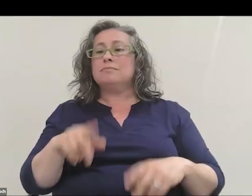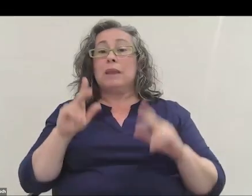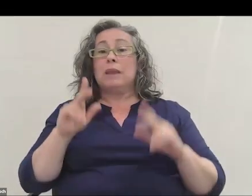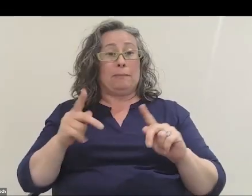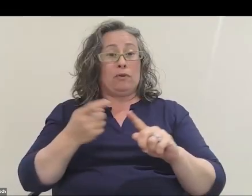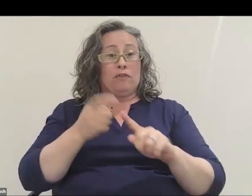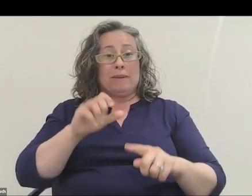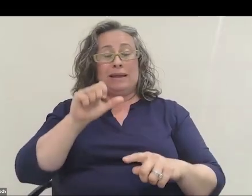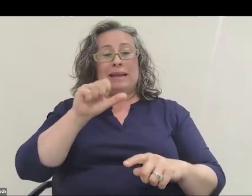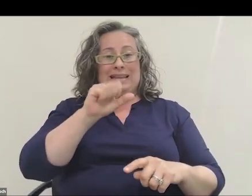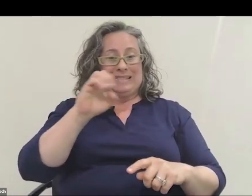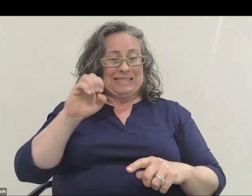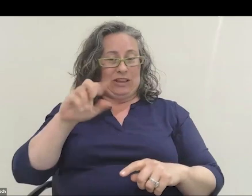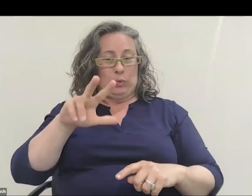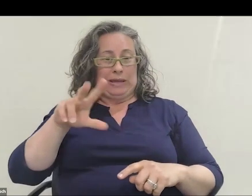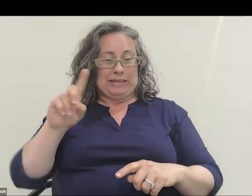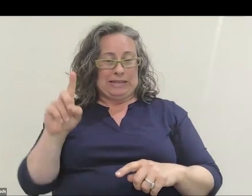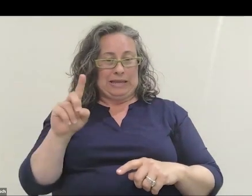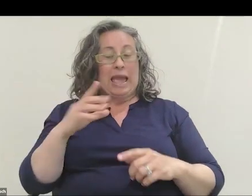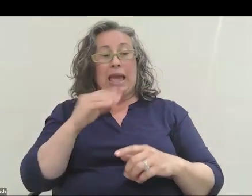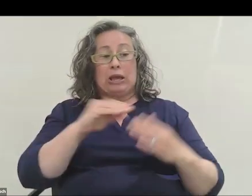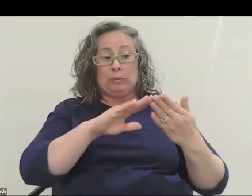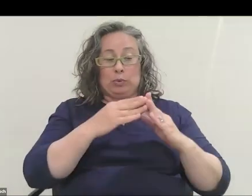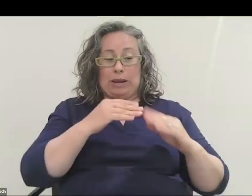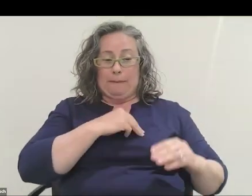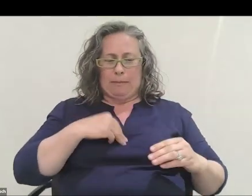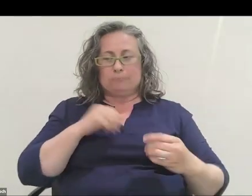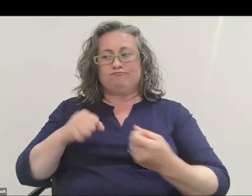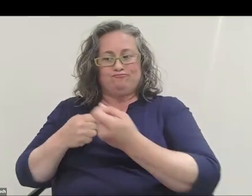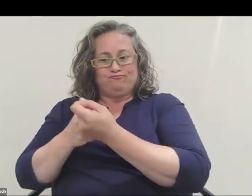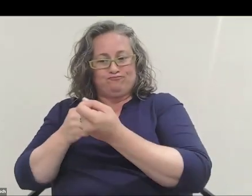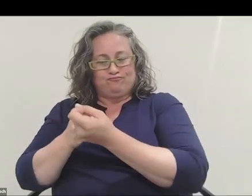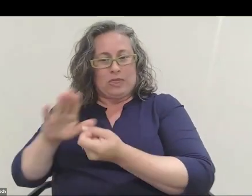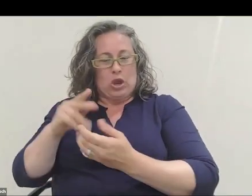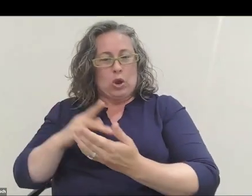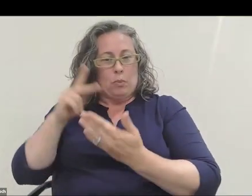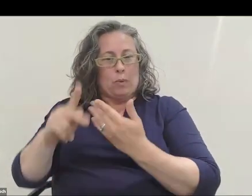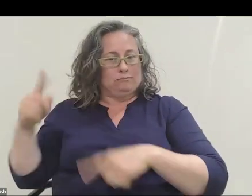and community members from Ohio State have been supporting the school's program for the past six years.